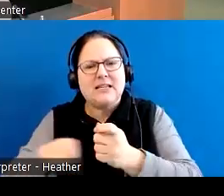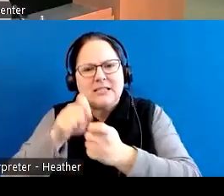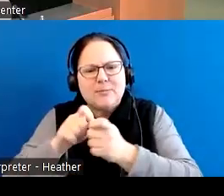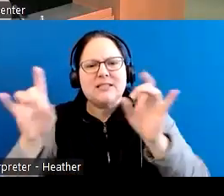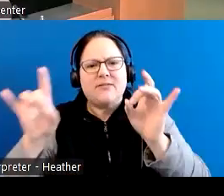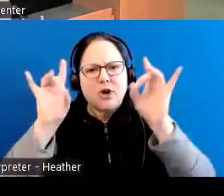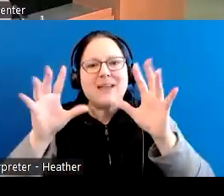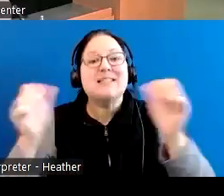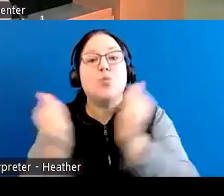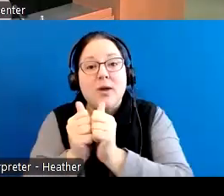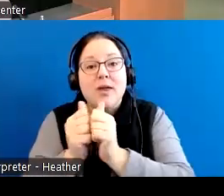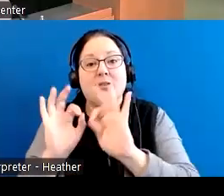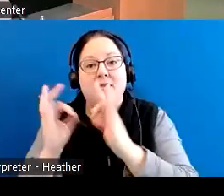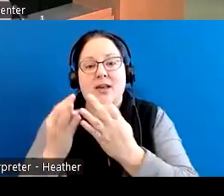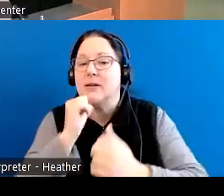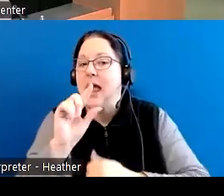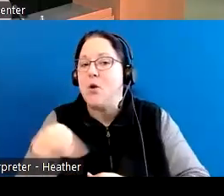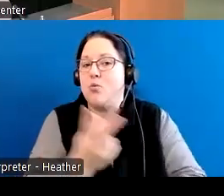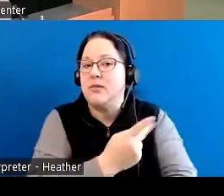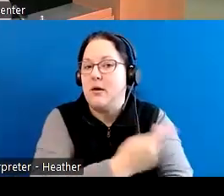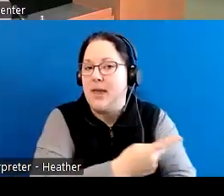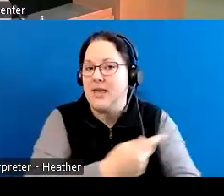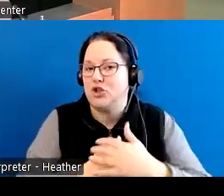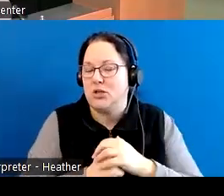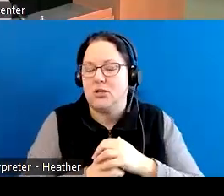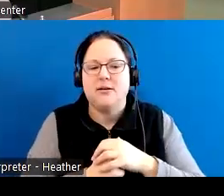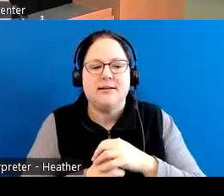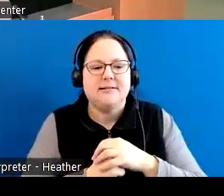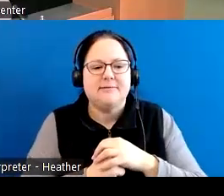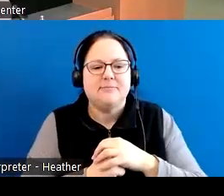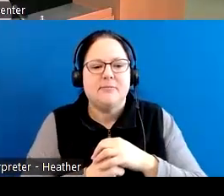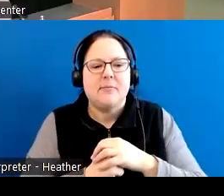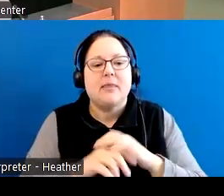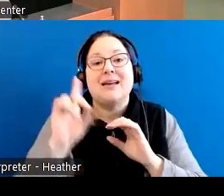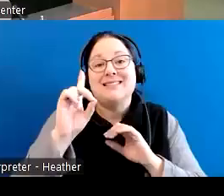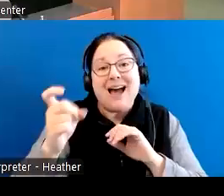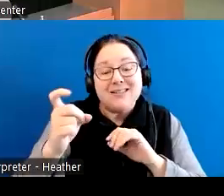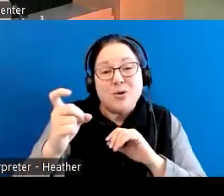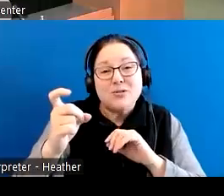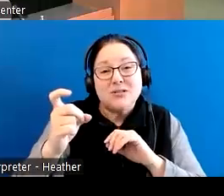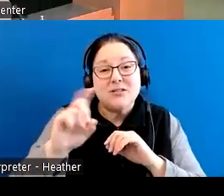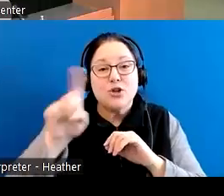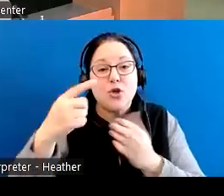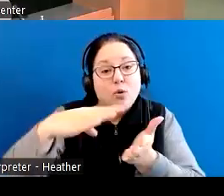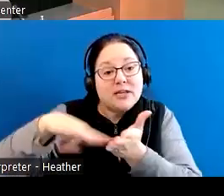not just the patient. Um, and so diagnostically the real only exclusionary criteria are, you know,